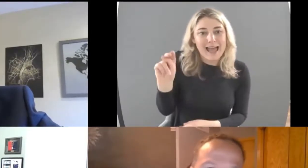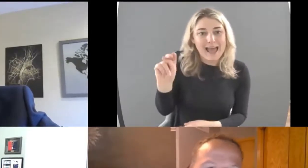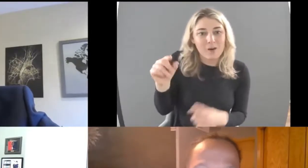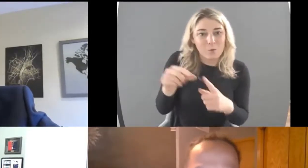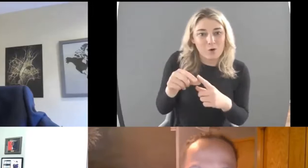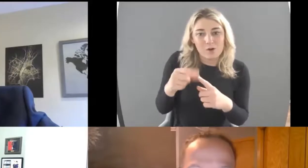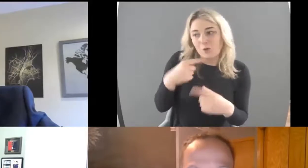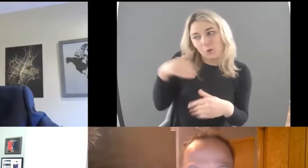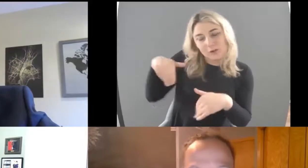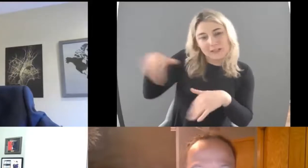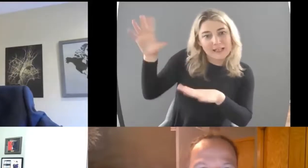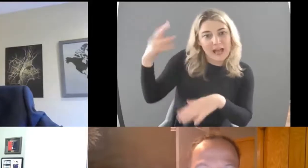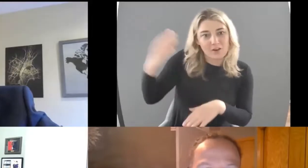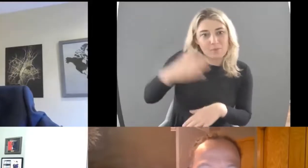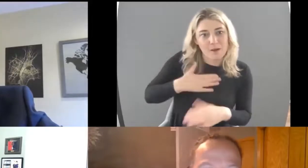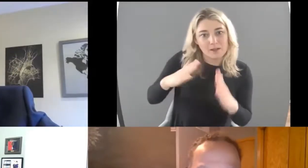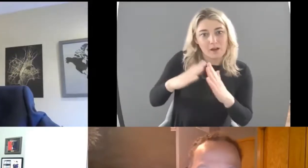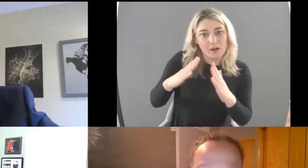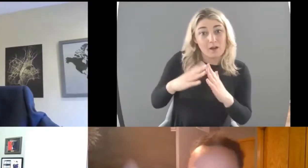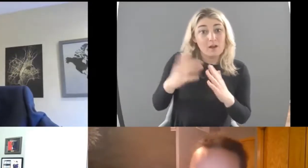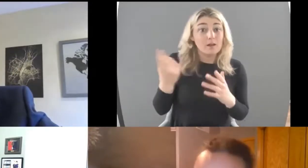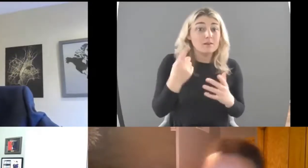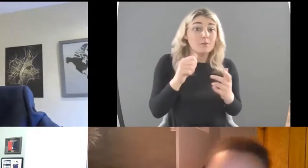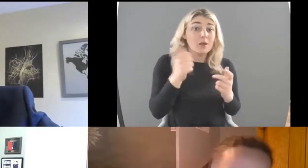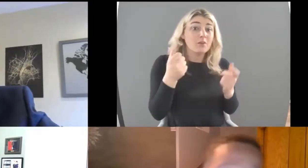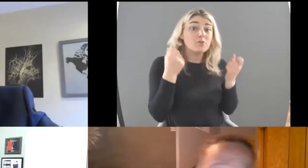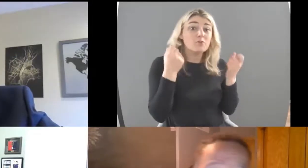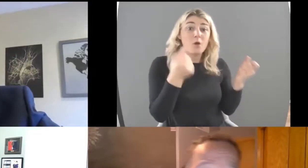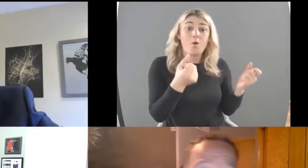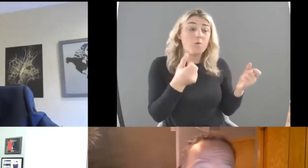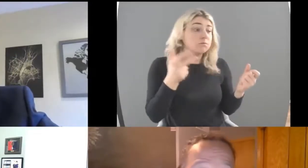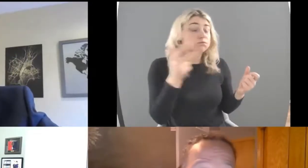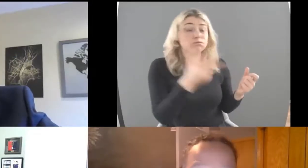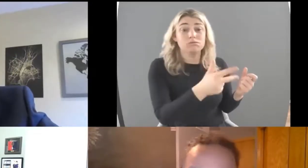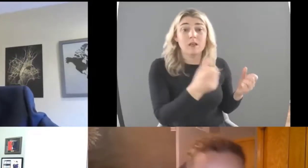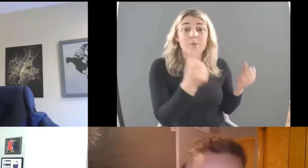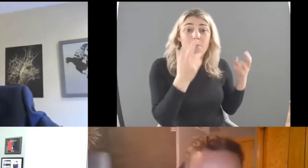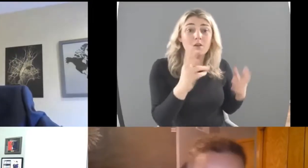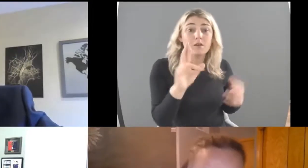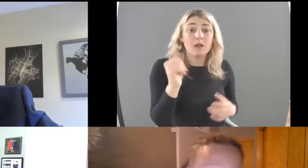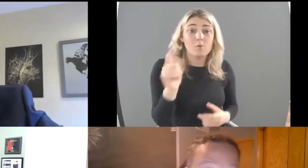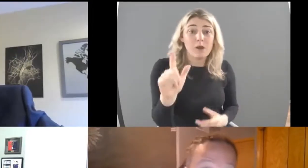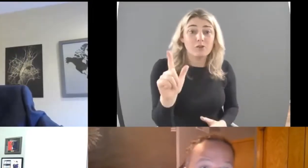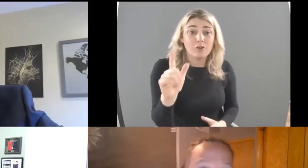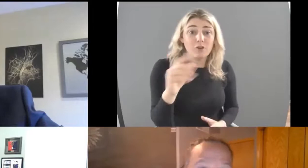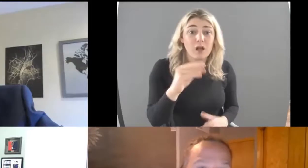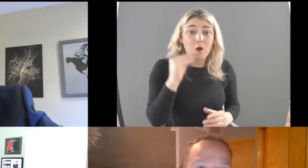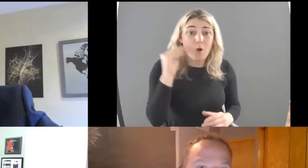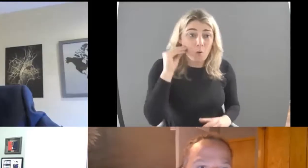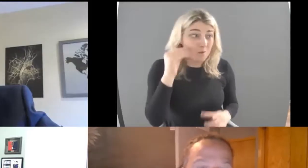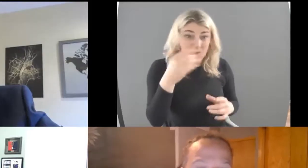a car into a multi-racial family's house down the road from where I live this last month. In